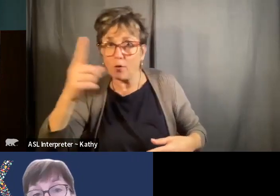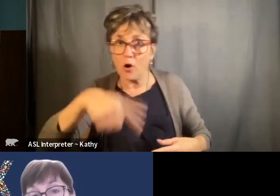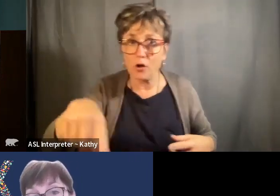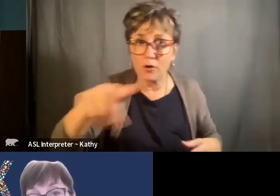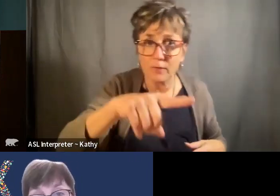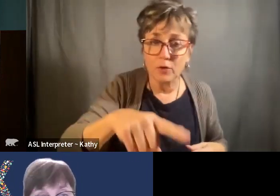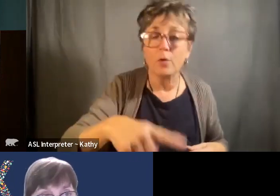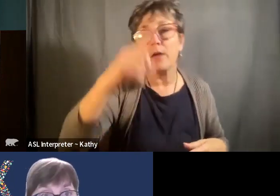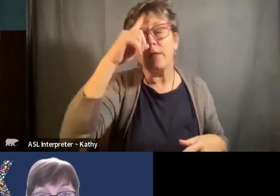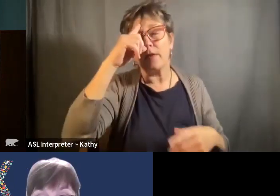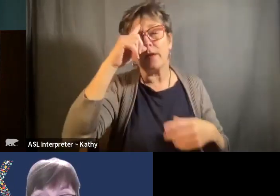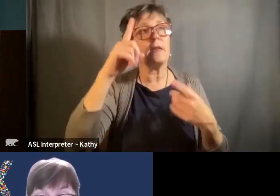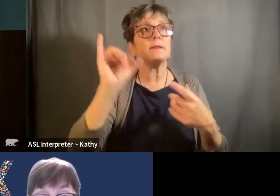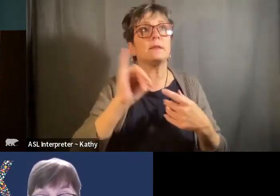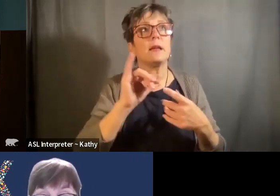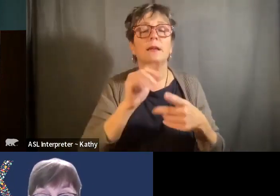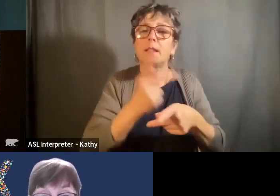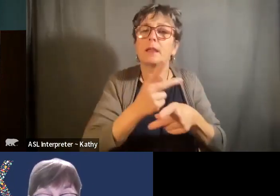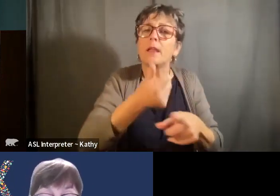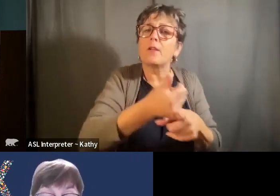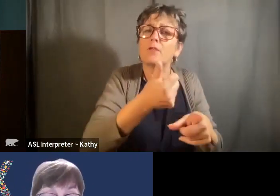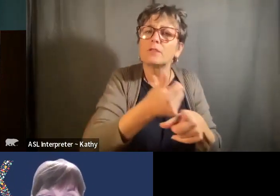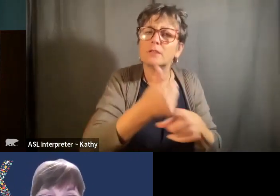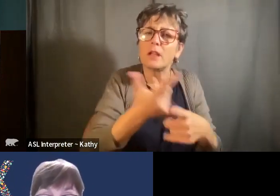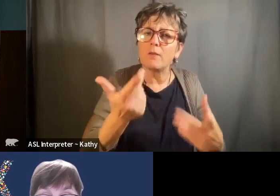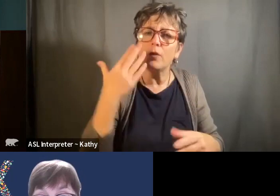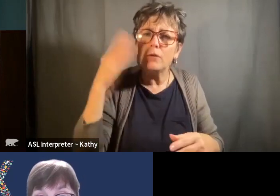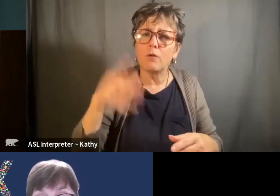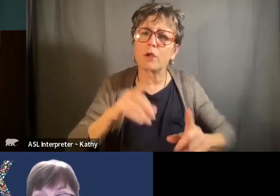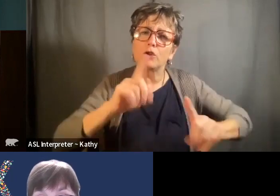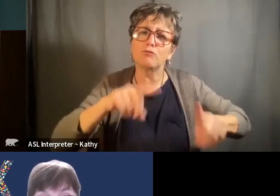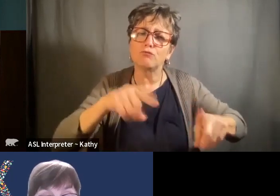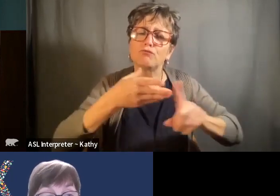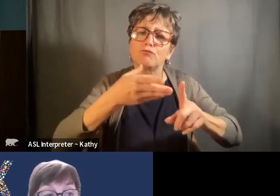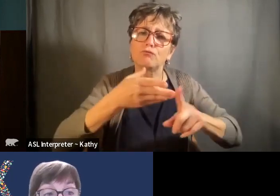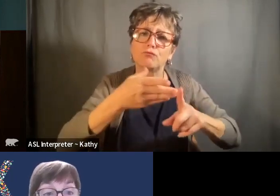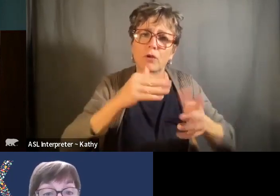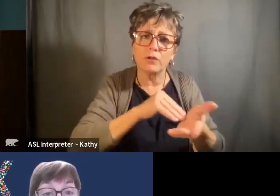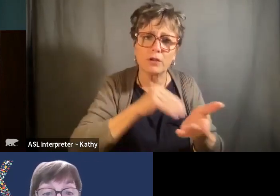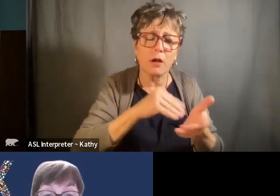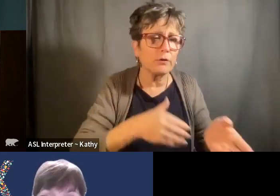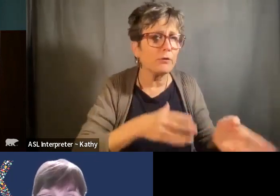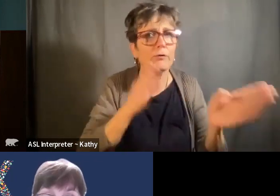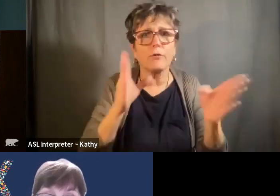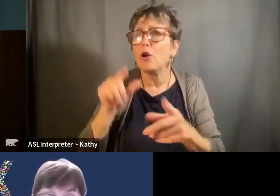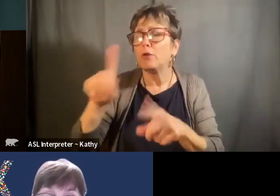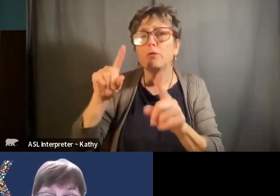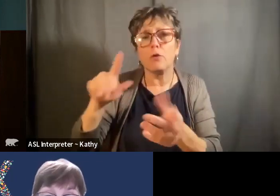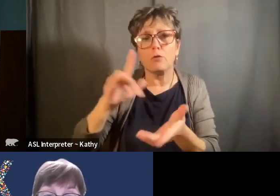may have you know pharmacy um visits where you get medications, and you update this data